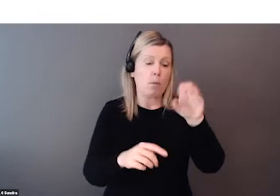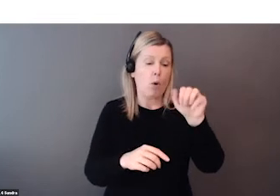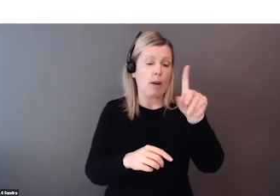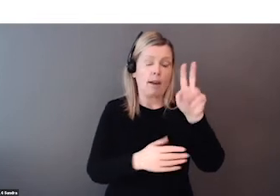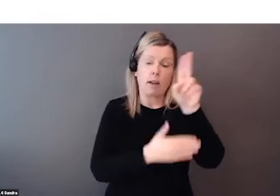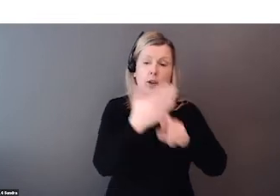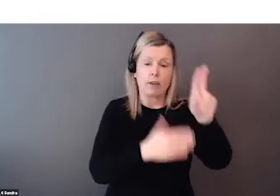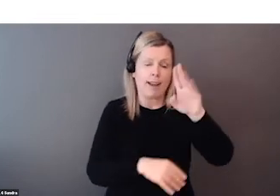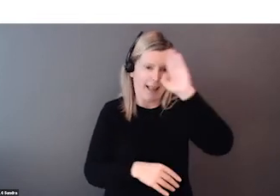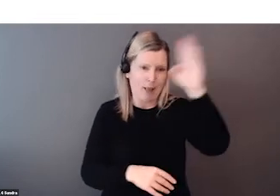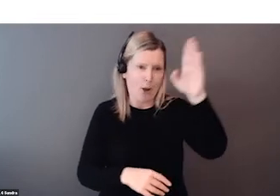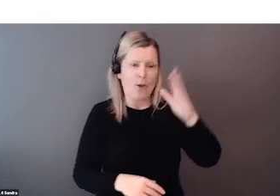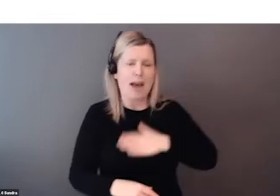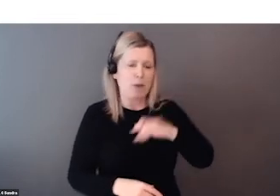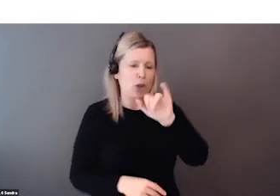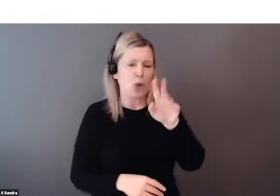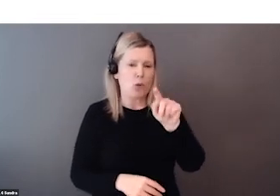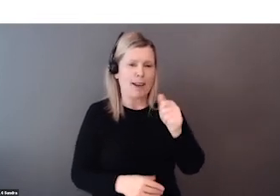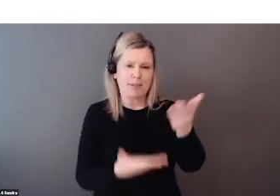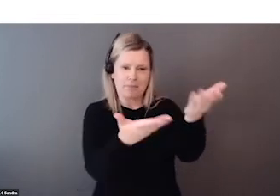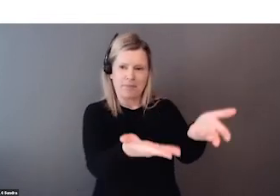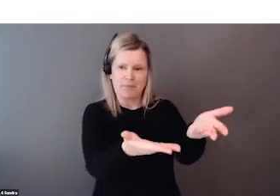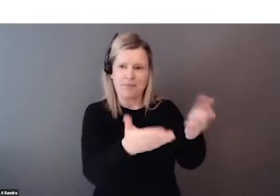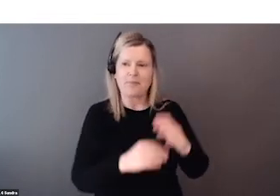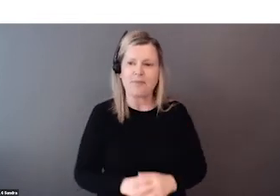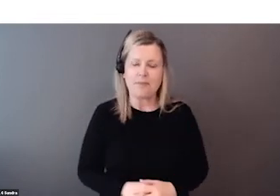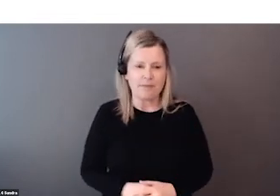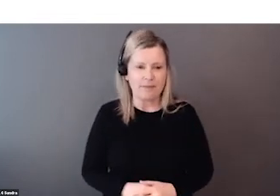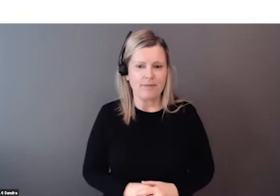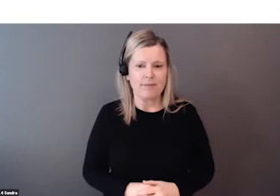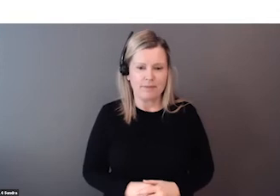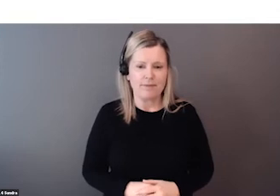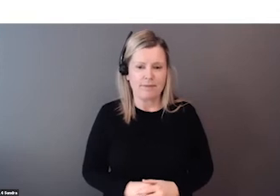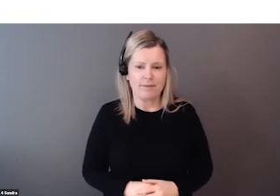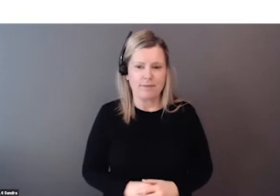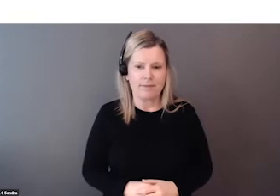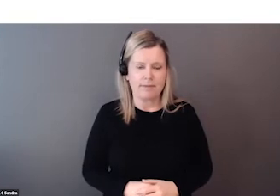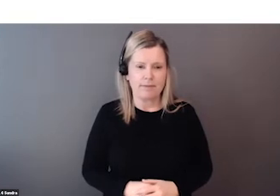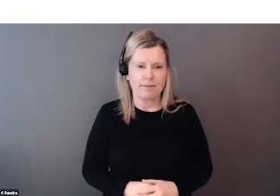the Director of the Inclusive Design Research Center at OCAD University.